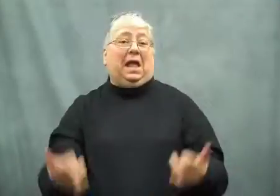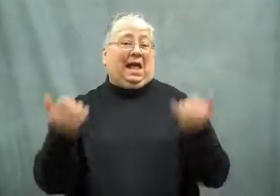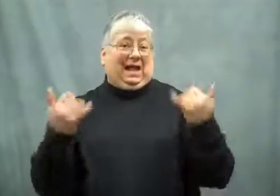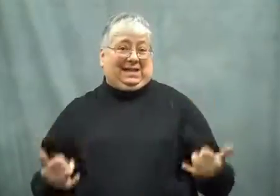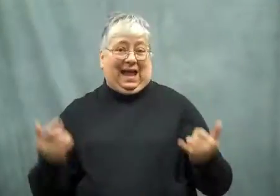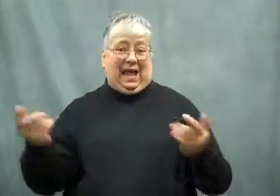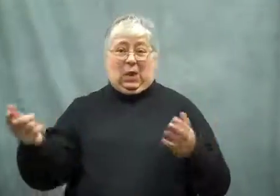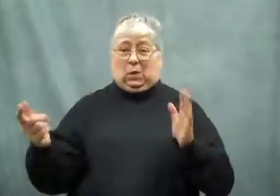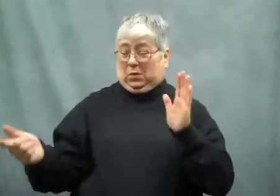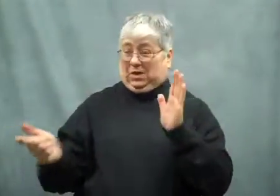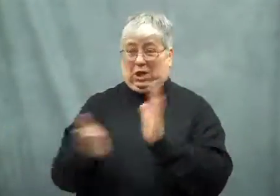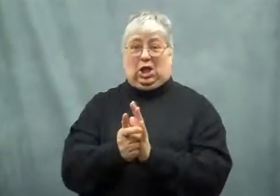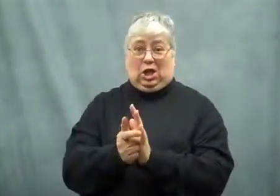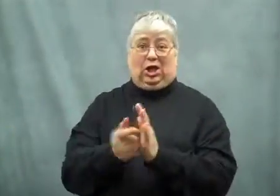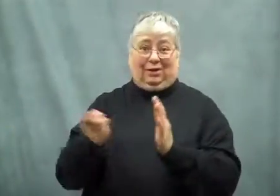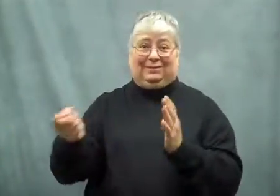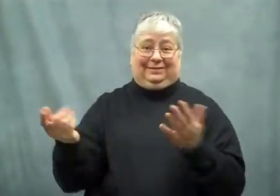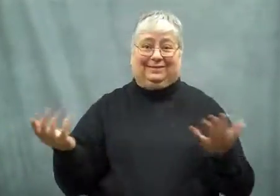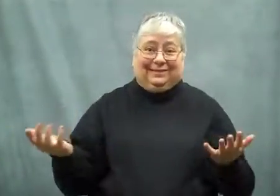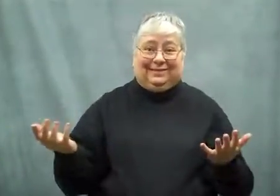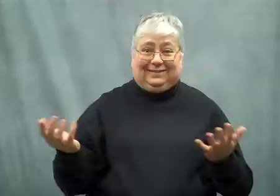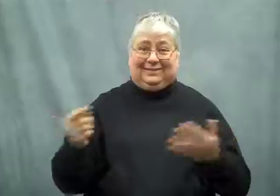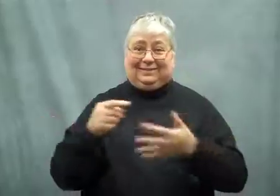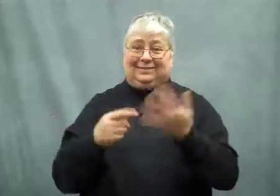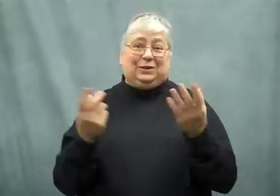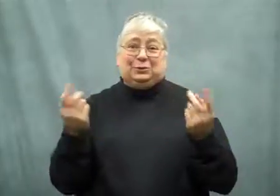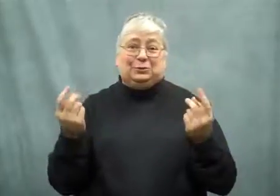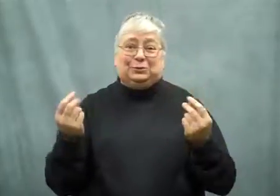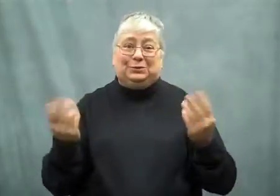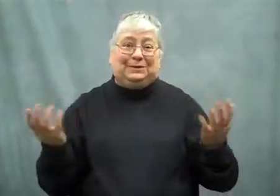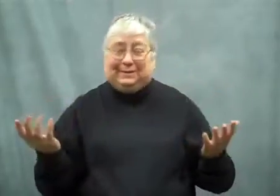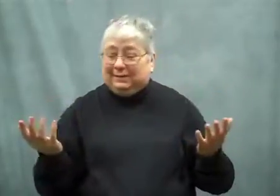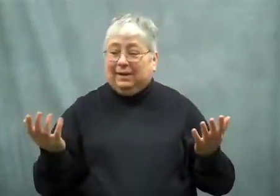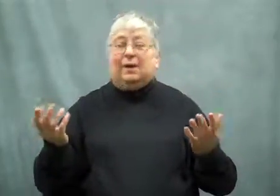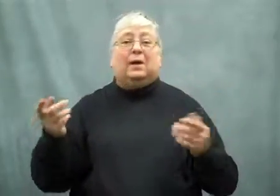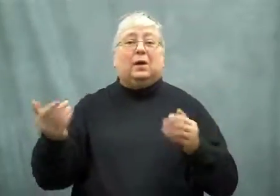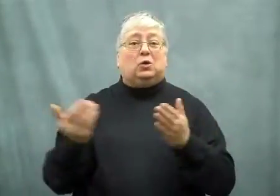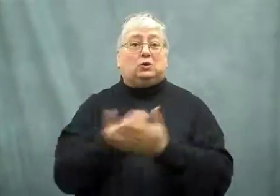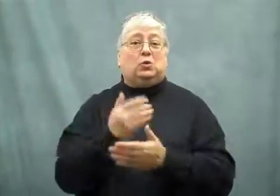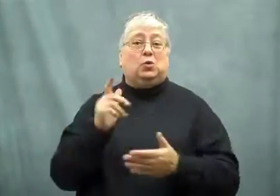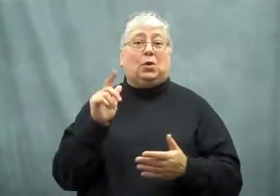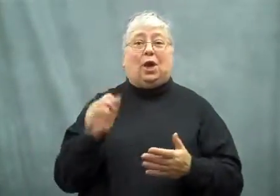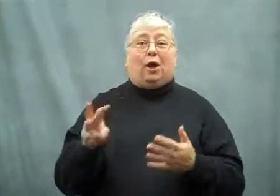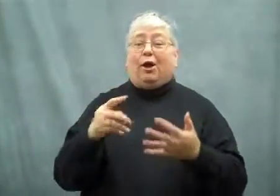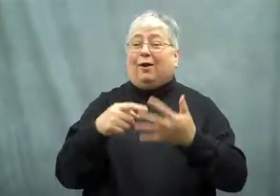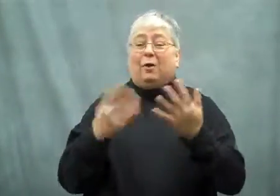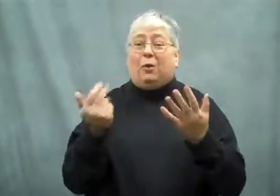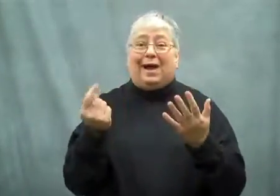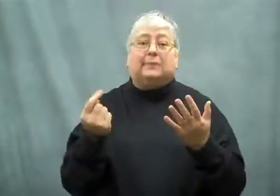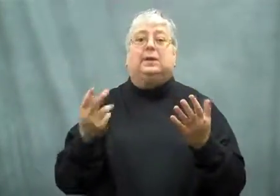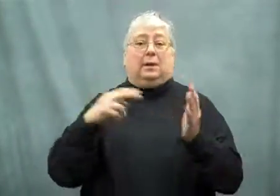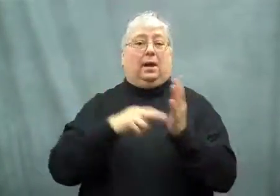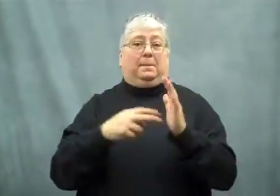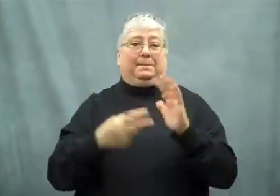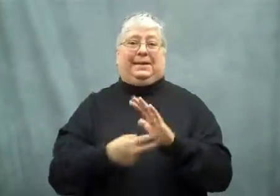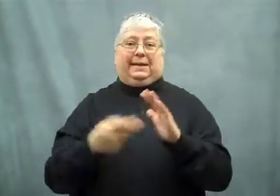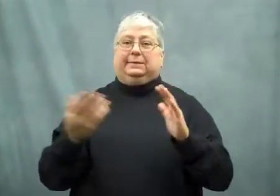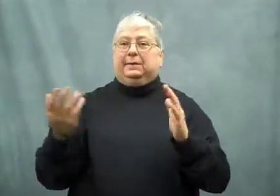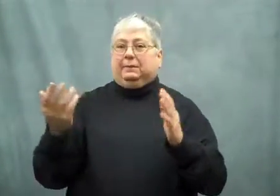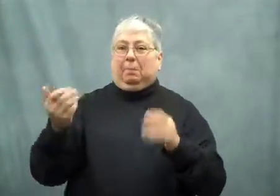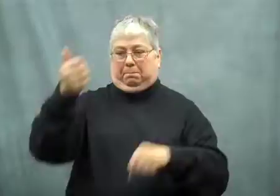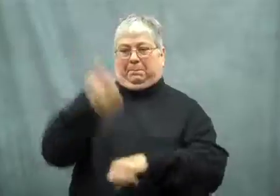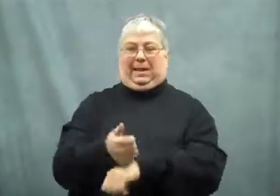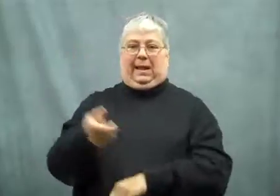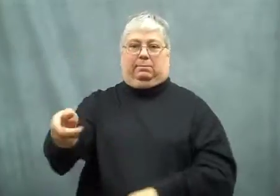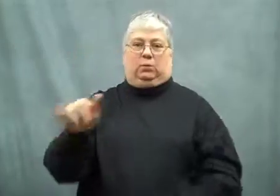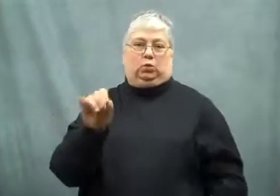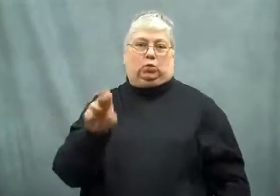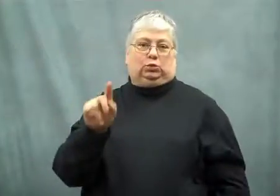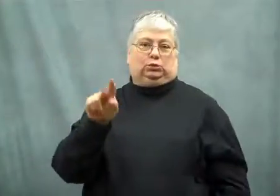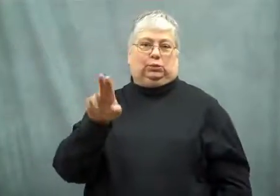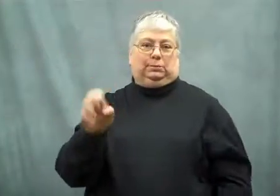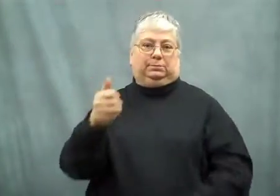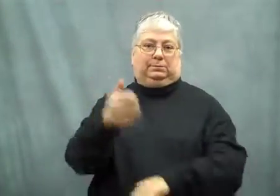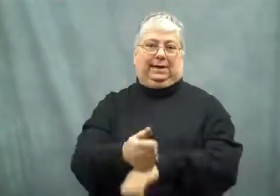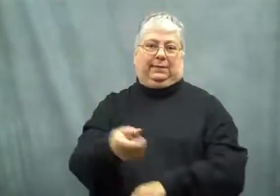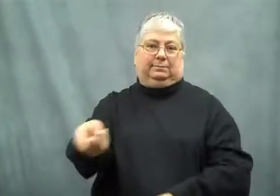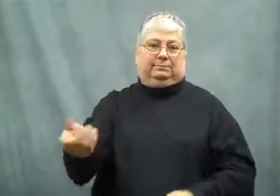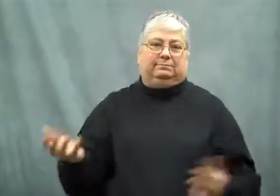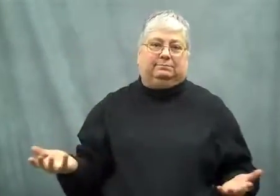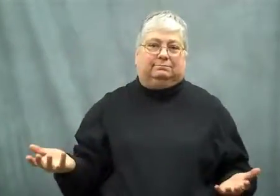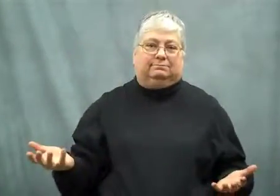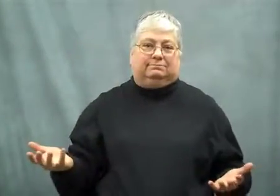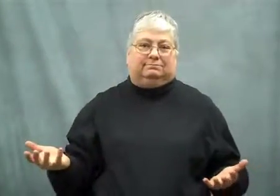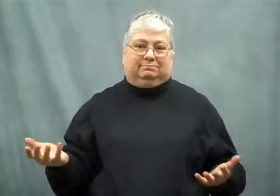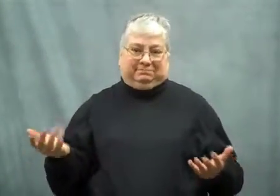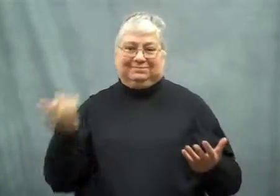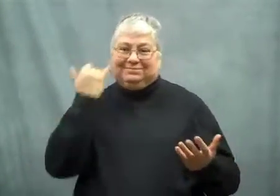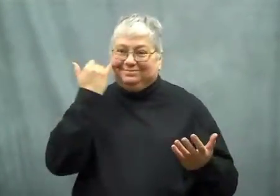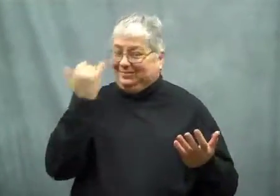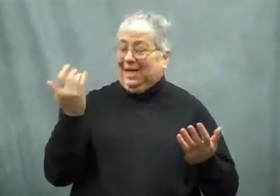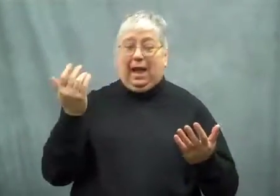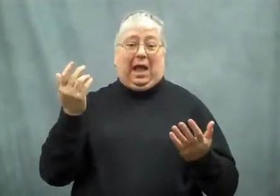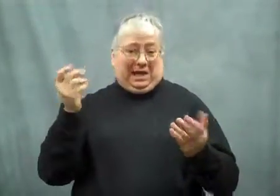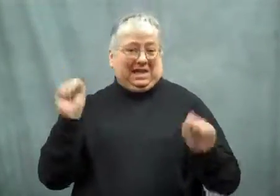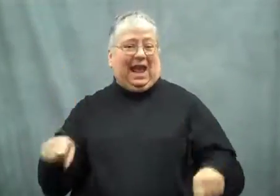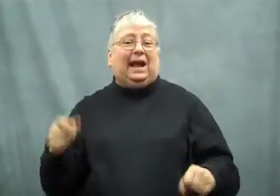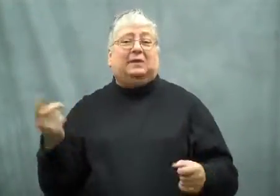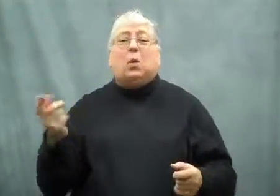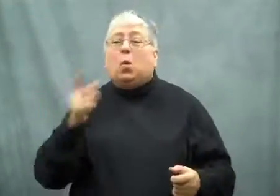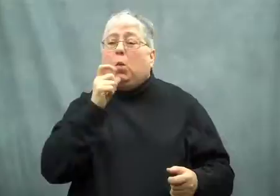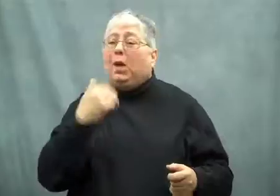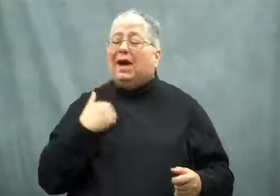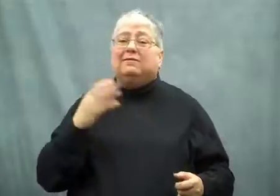The new law puts the responsibility on YouTube.